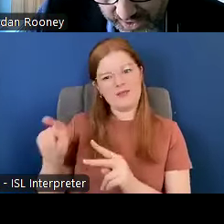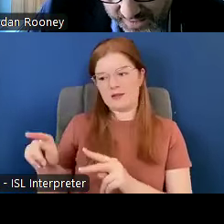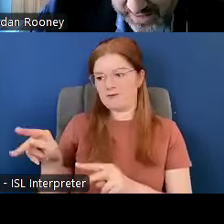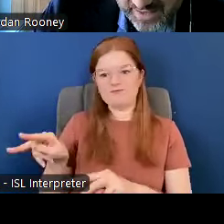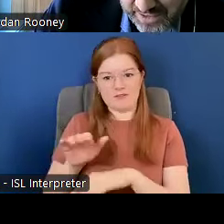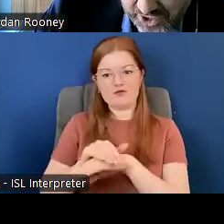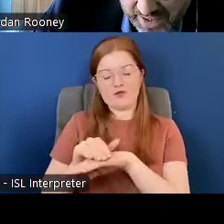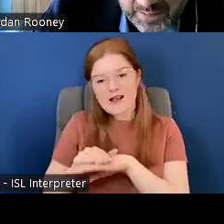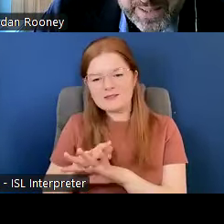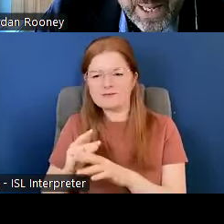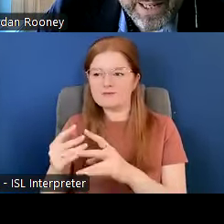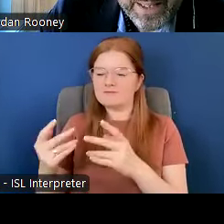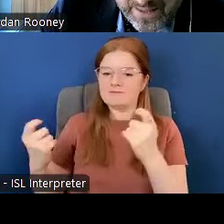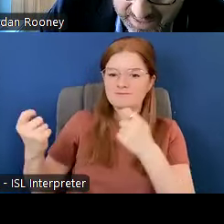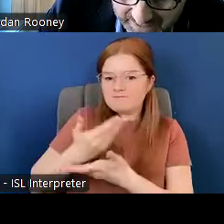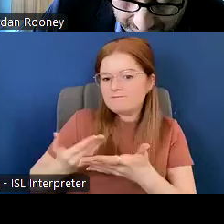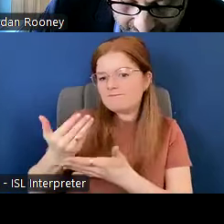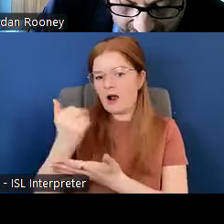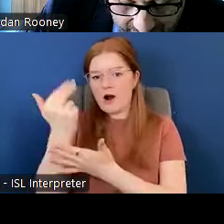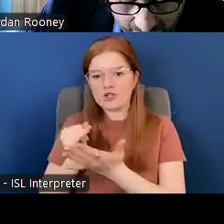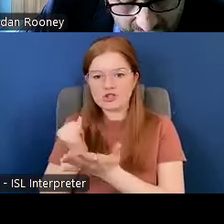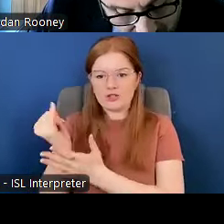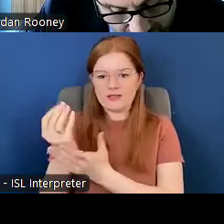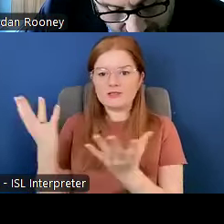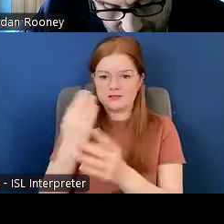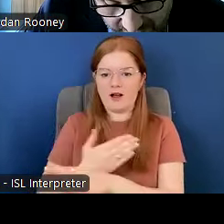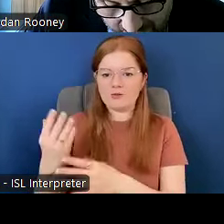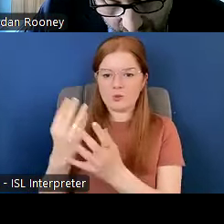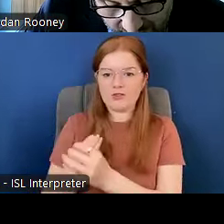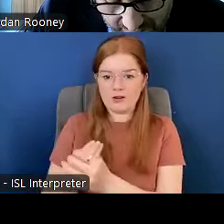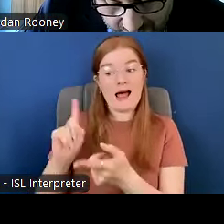shared artistic journey began in earnest. It was also in Paris that they embraced the